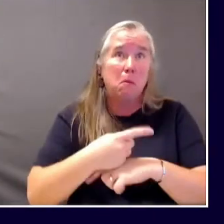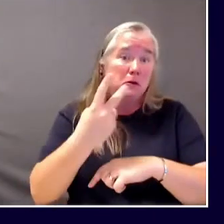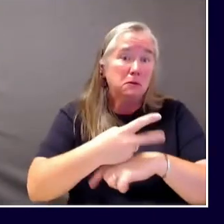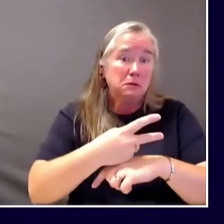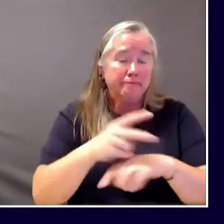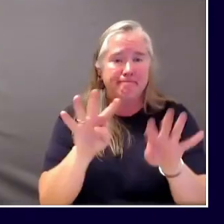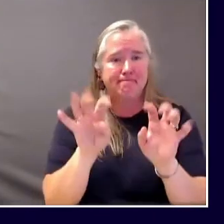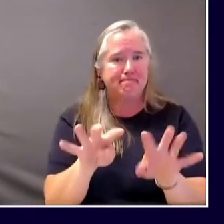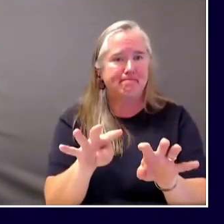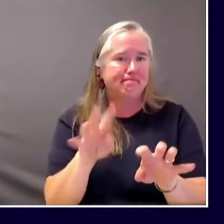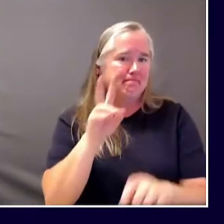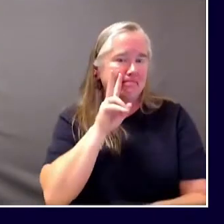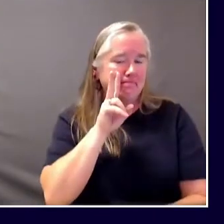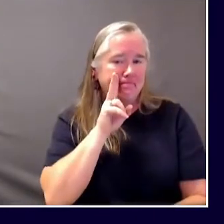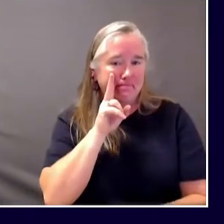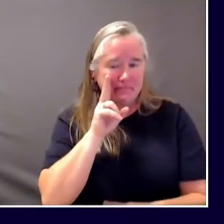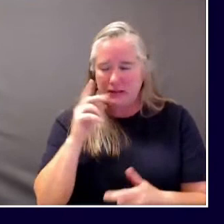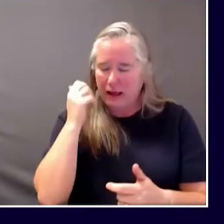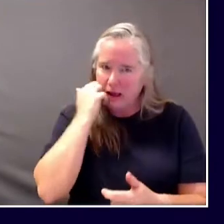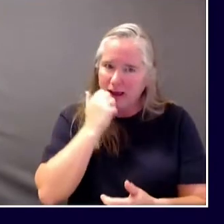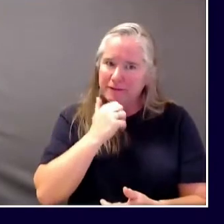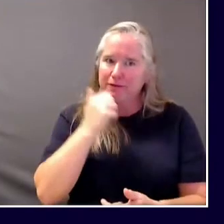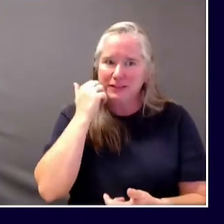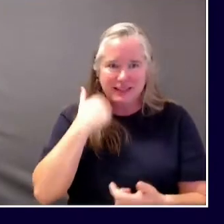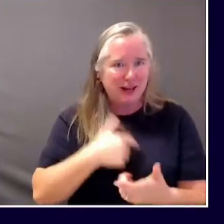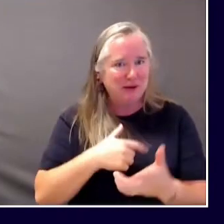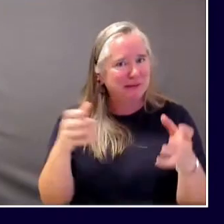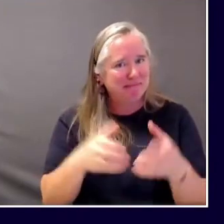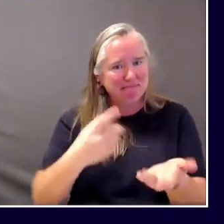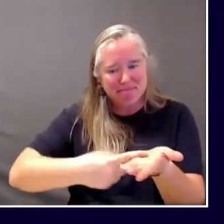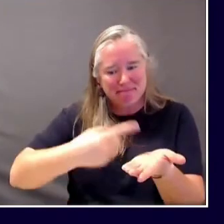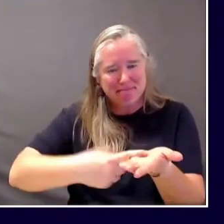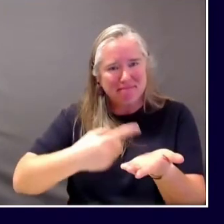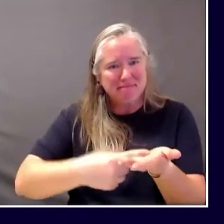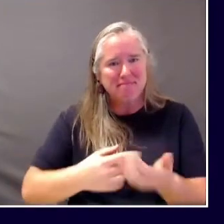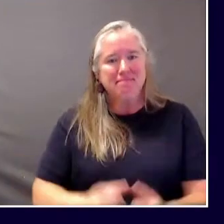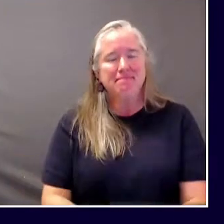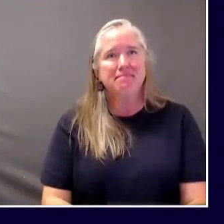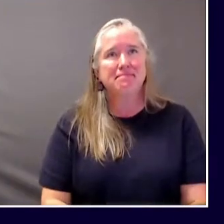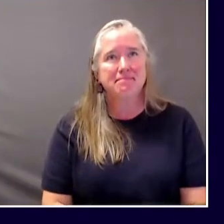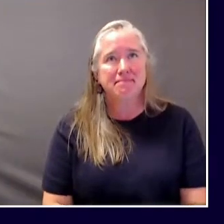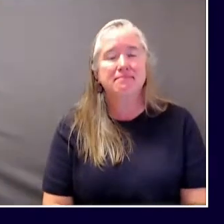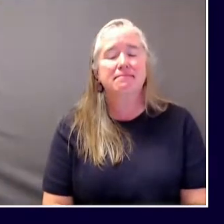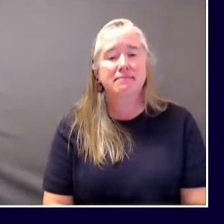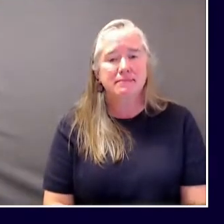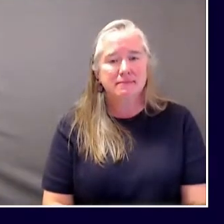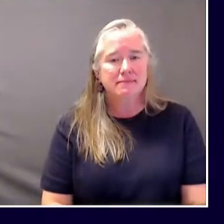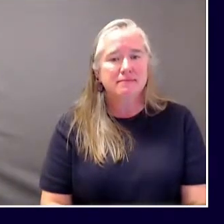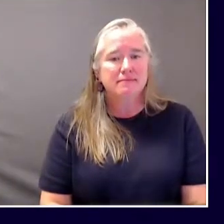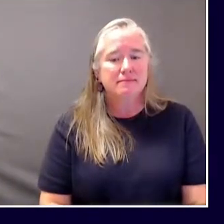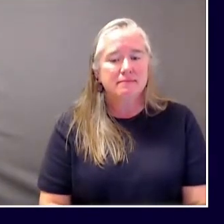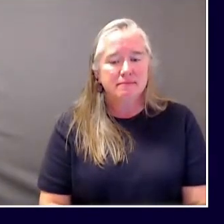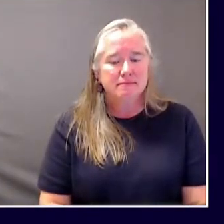it's just something we're looking at every day you know we